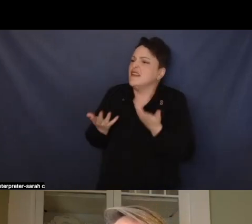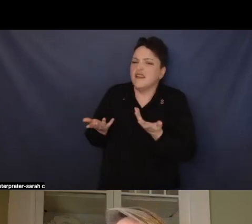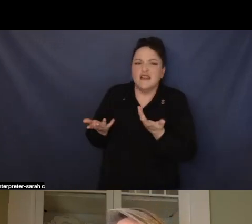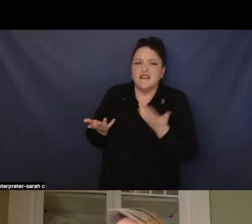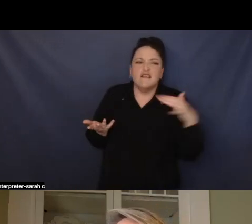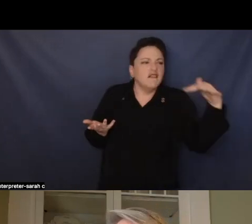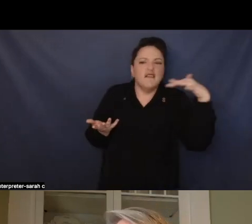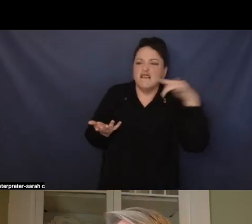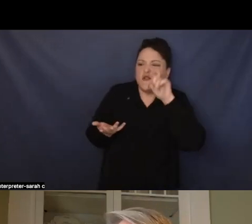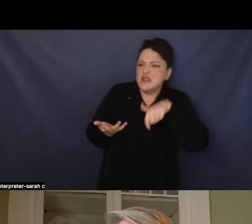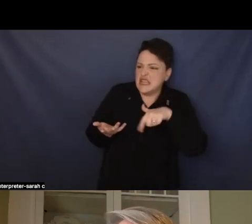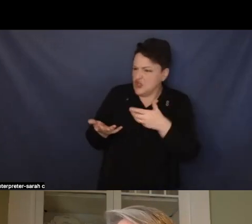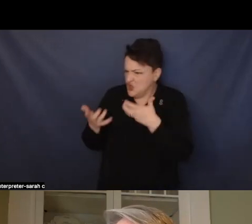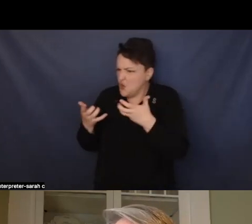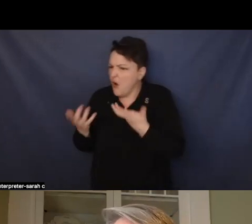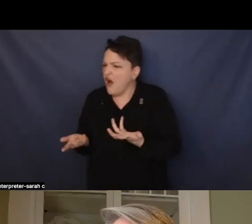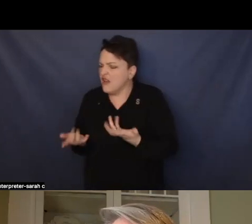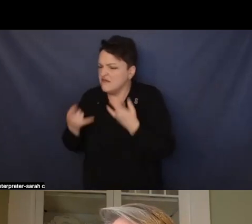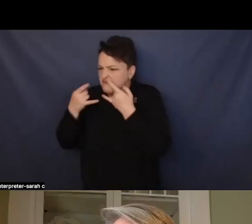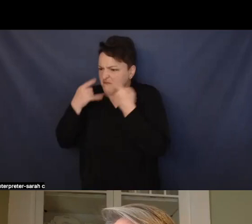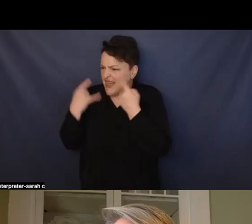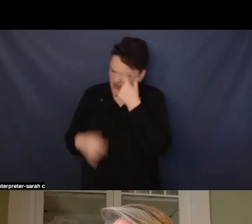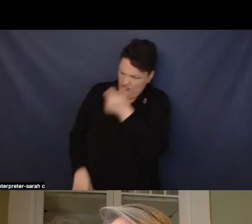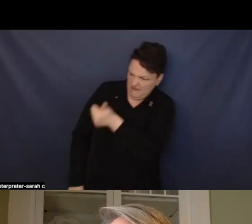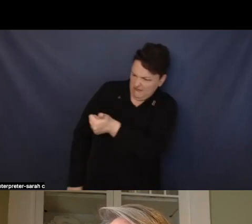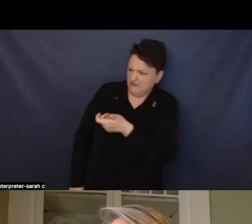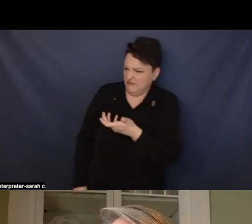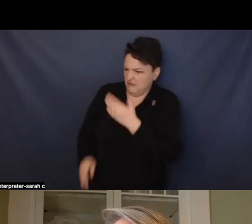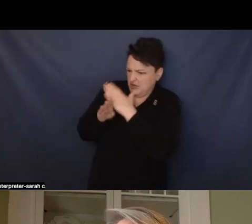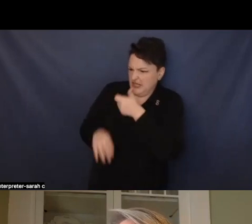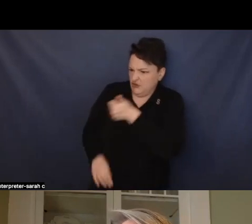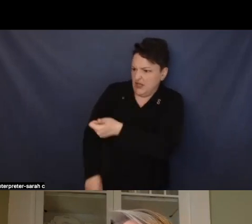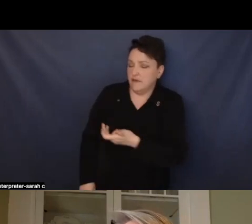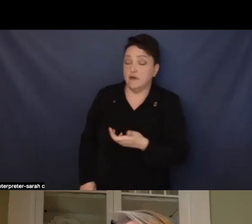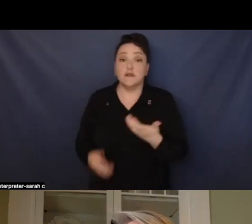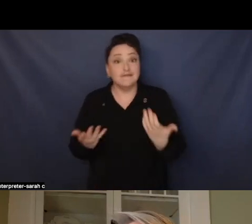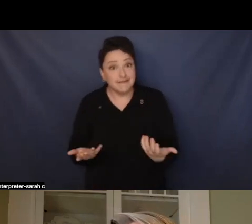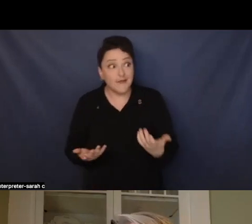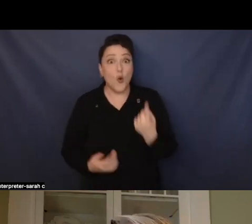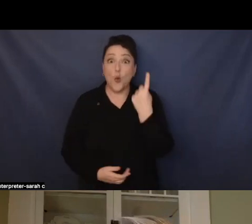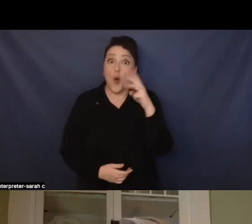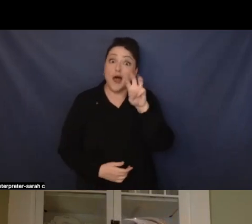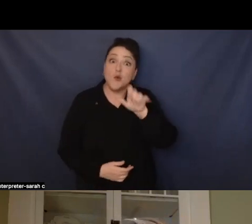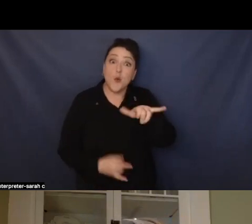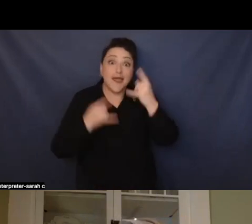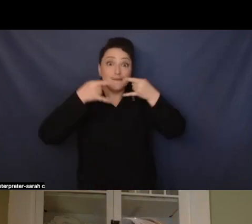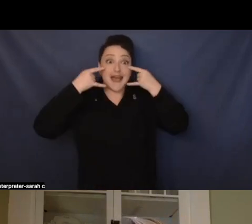one-way masking does not prevent all COVID infections. You know. We have several members